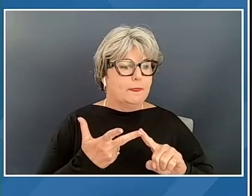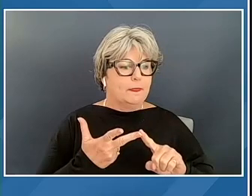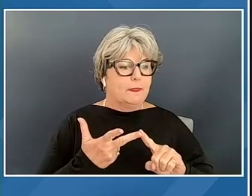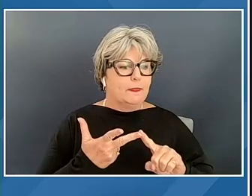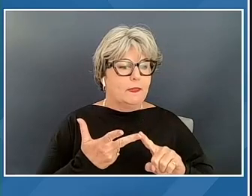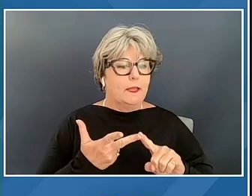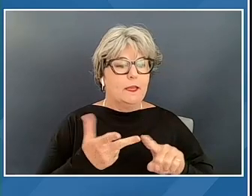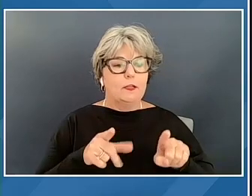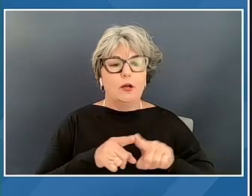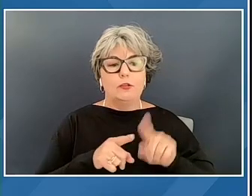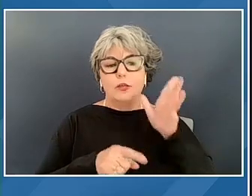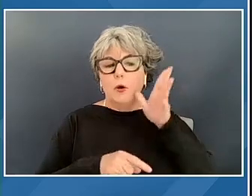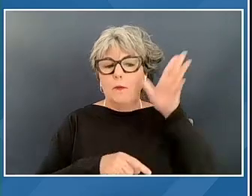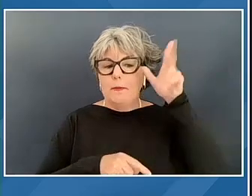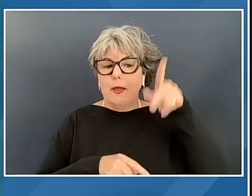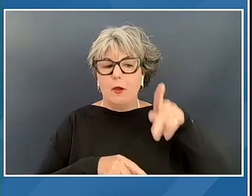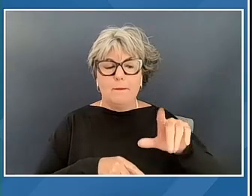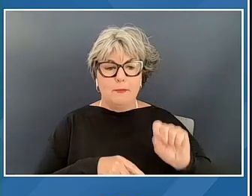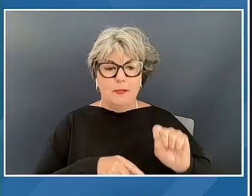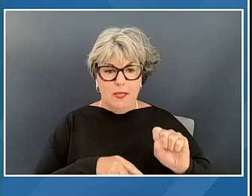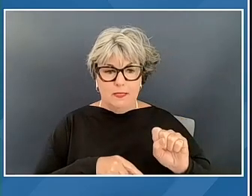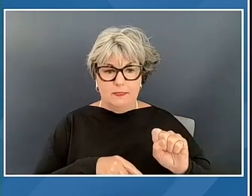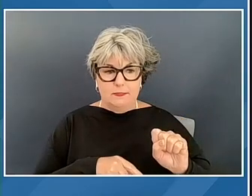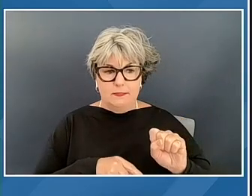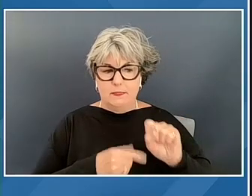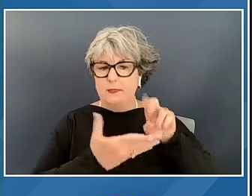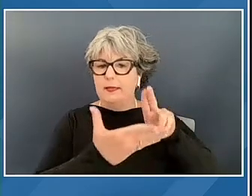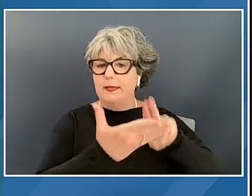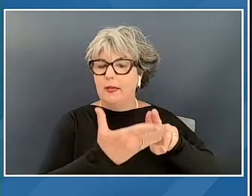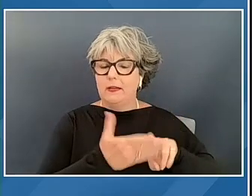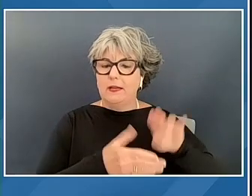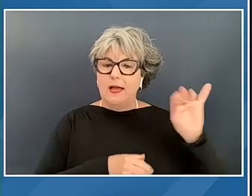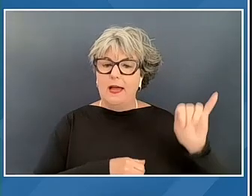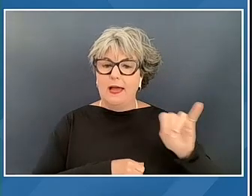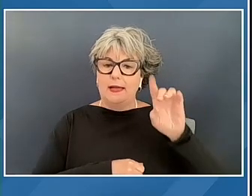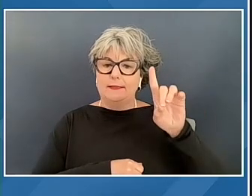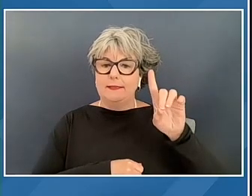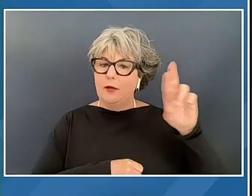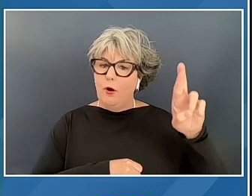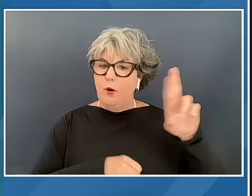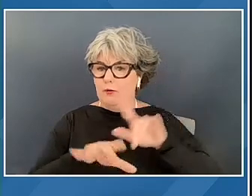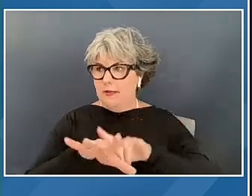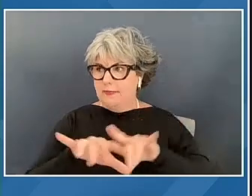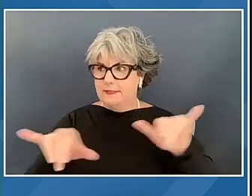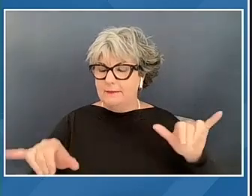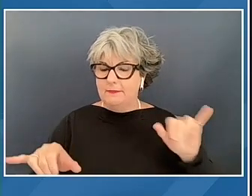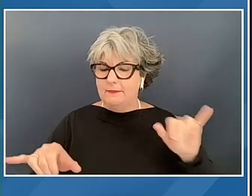automatically enrolling them in some type of IDR plan if they are at risk of